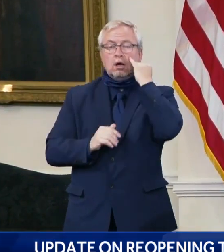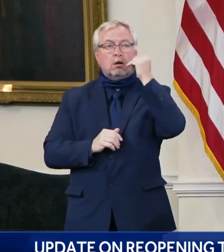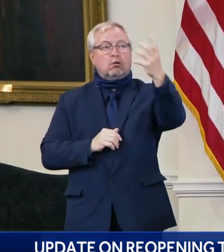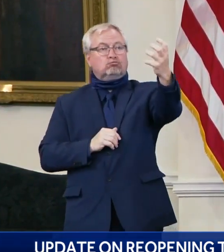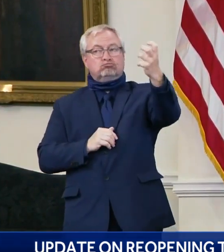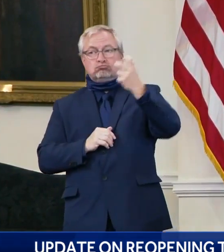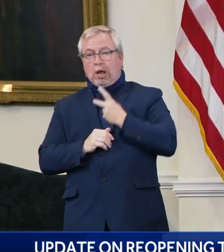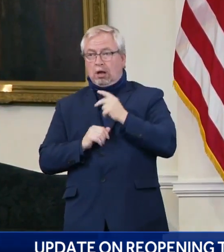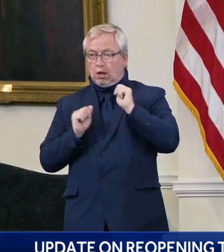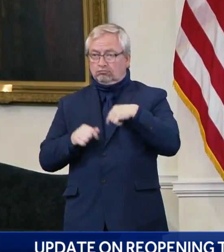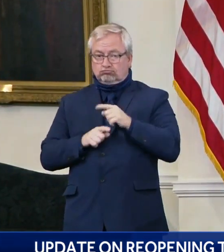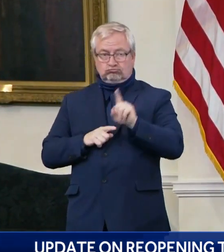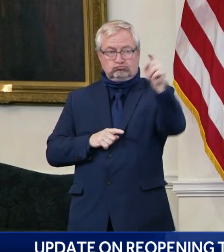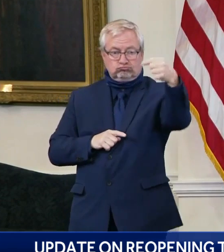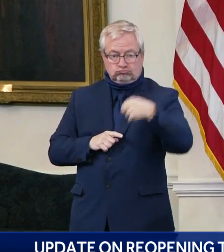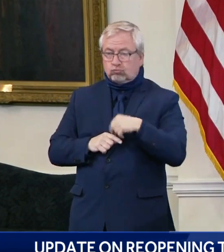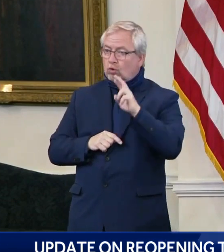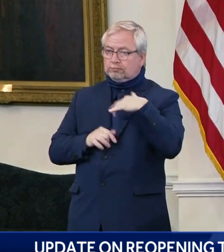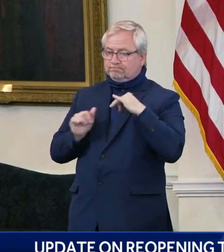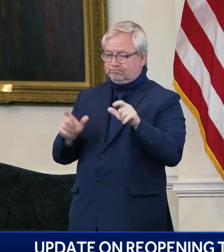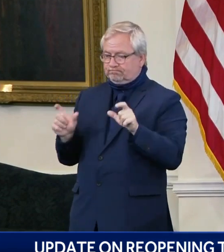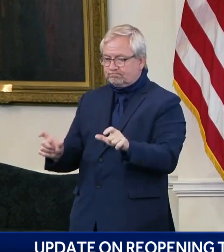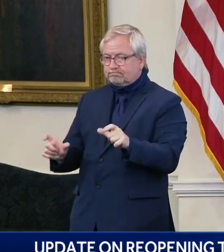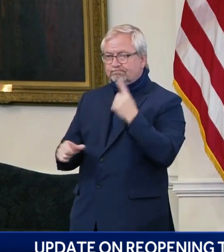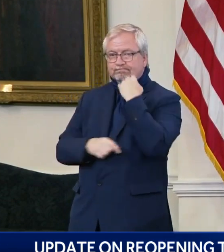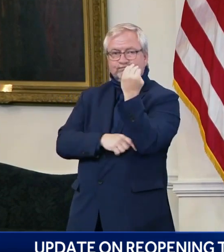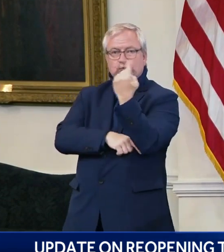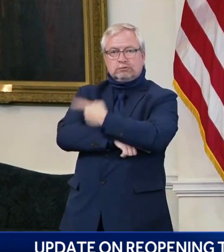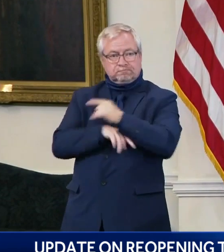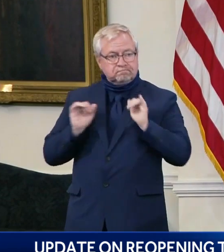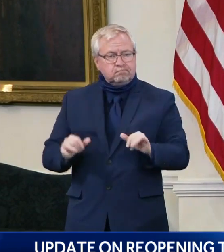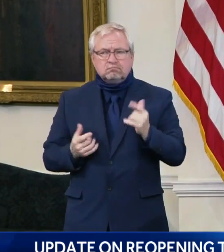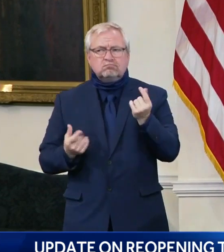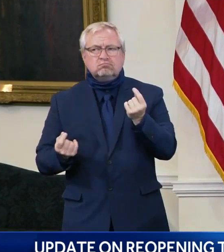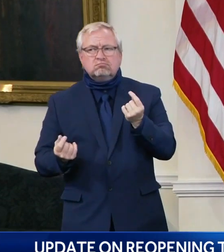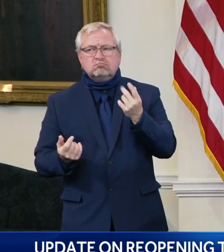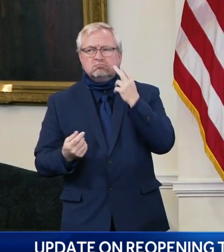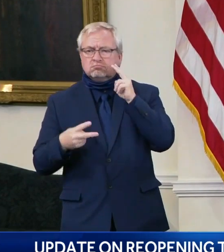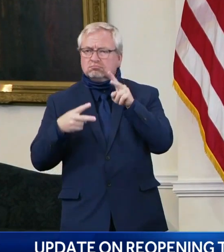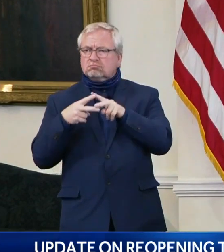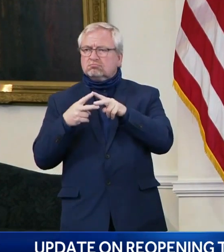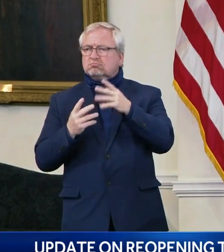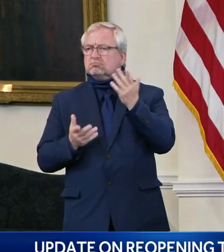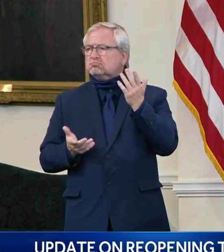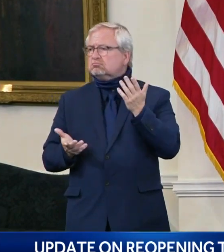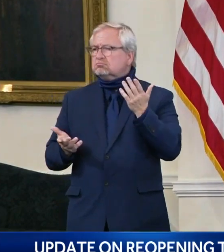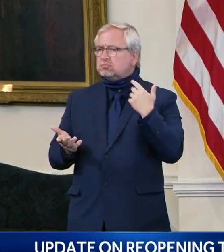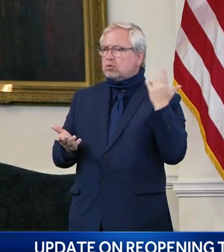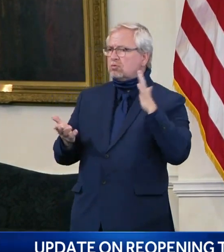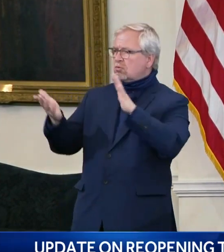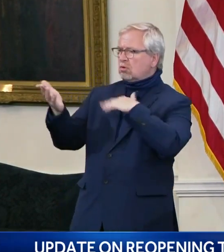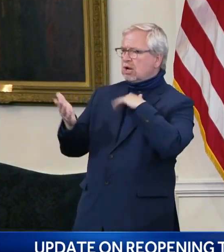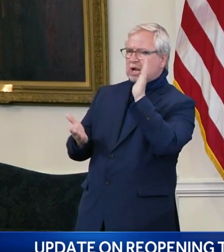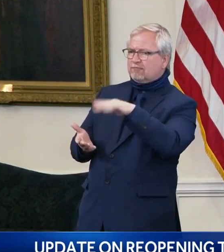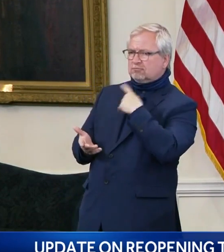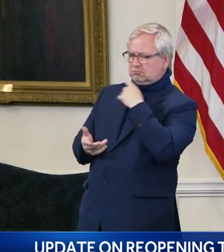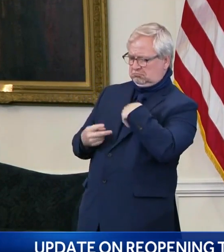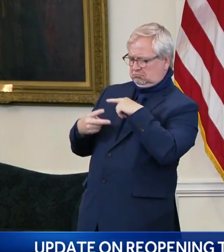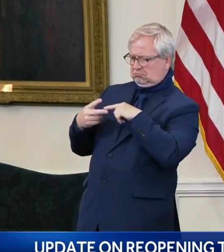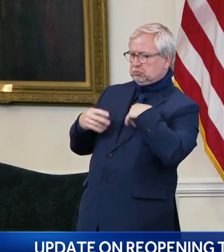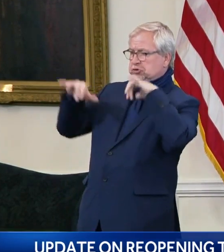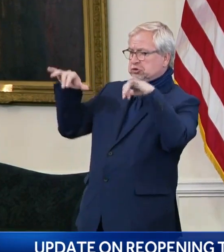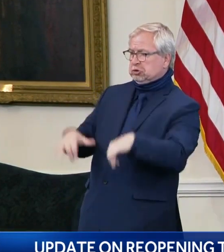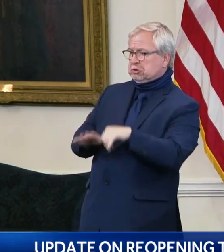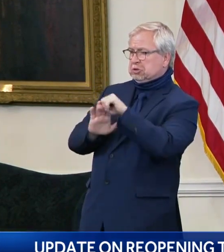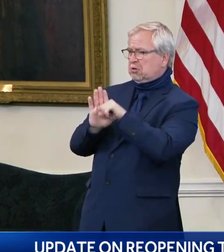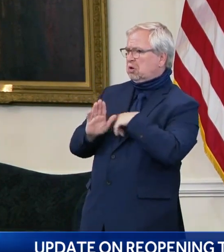DOES THAT MEAN THE OTHER STATE TRAVEL BAN IS NO LONGER- MANDATORY?EL BAN IS NO LONGER- GOVERNOR HOGAN: THEY WERE BOTH RECOMMENDATIONS.